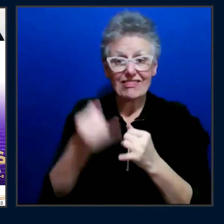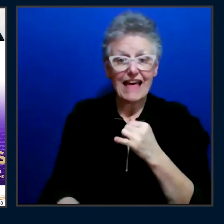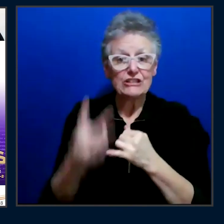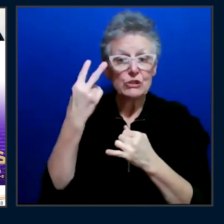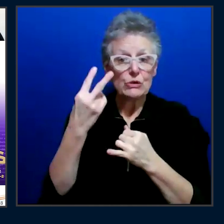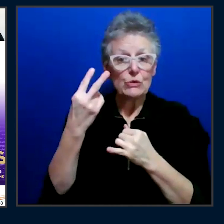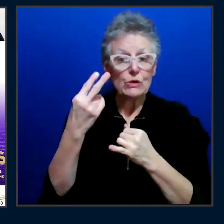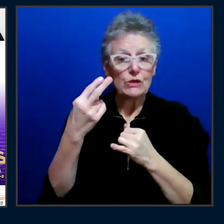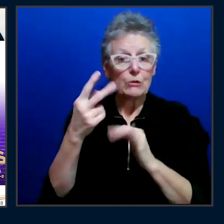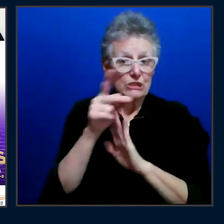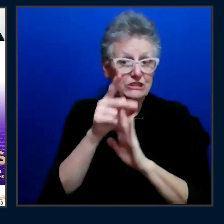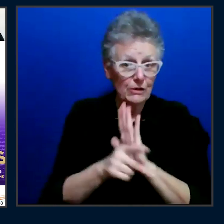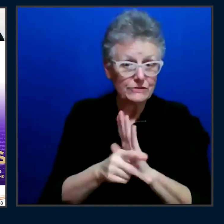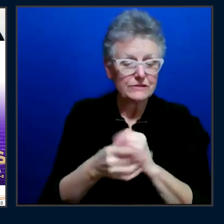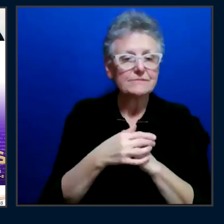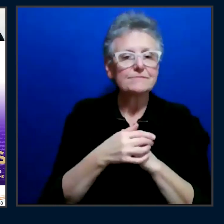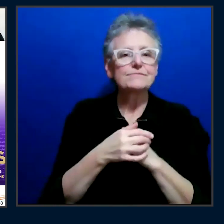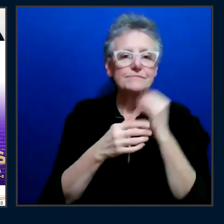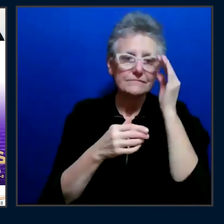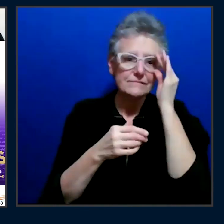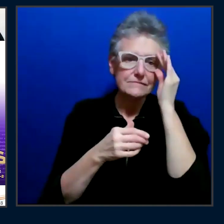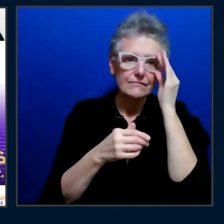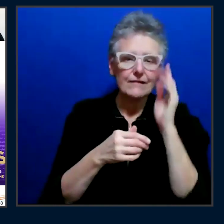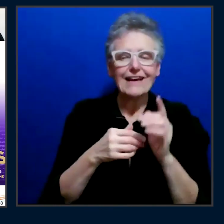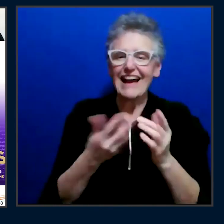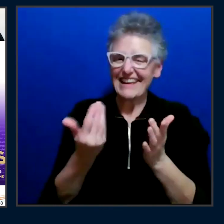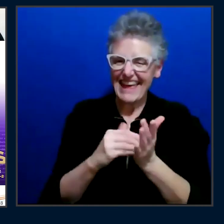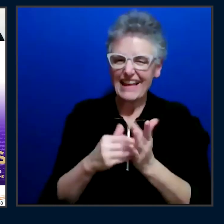the last two principles there. That repeated exposure